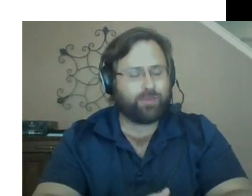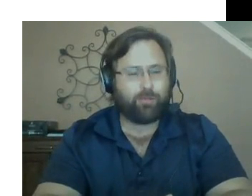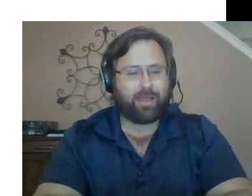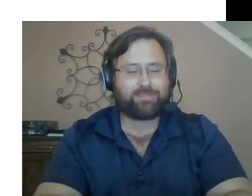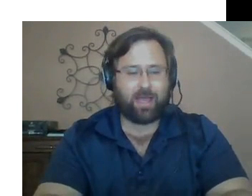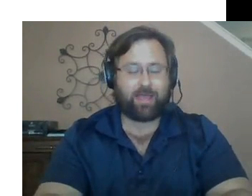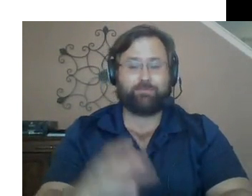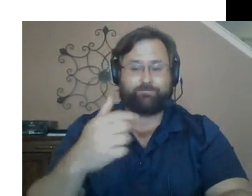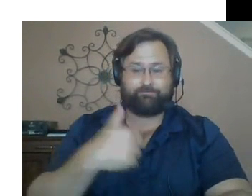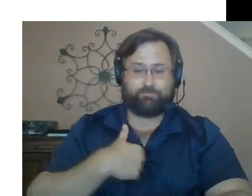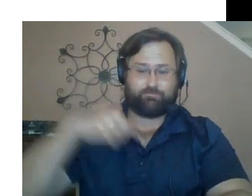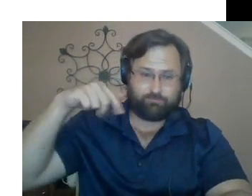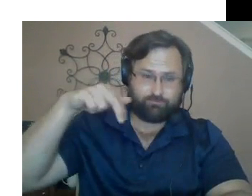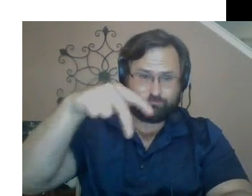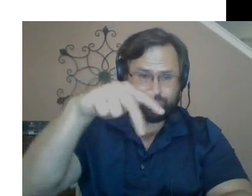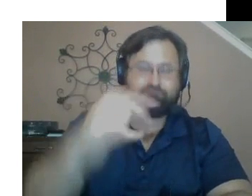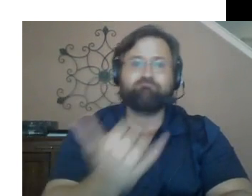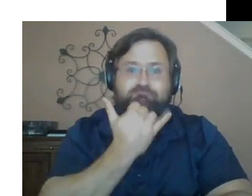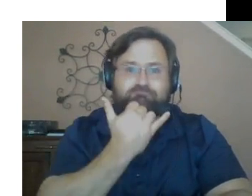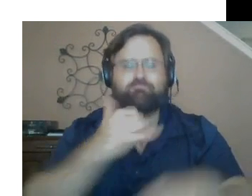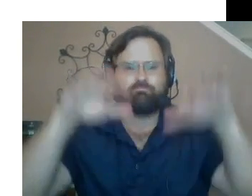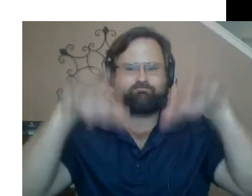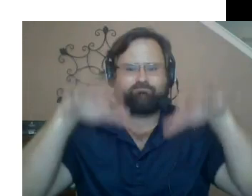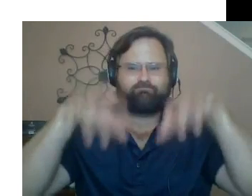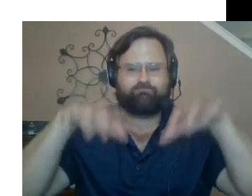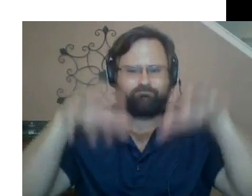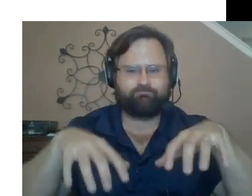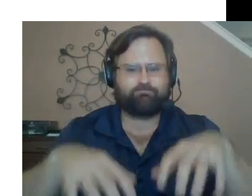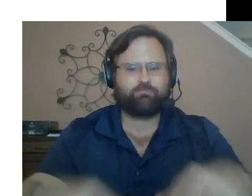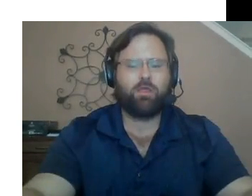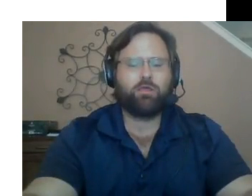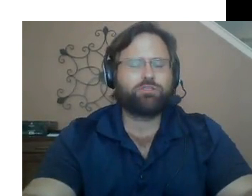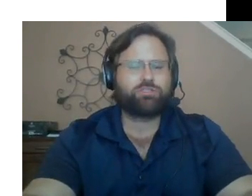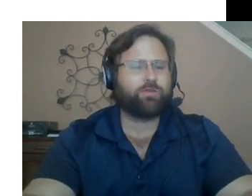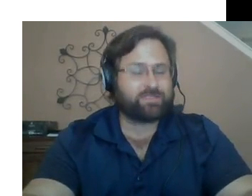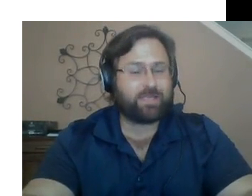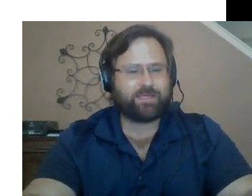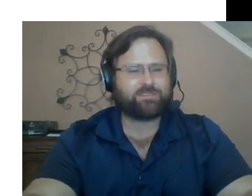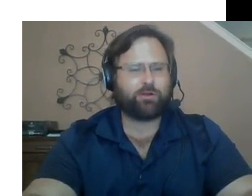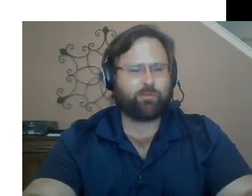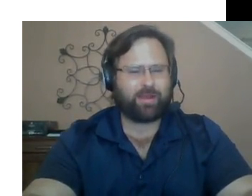then you might sign to show that suddenly it started raining